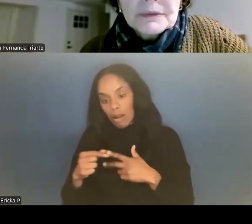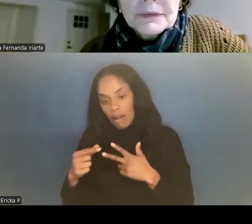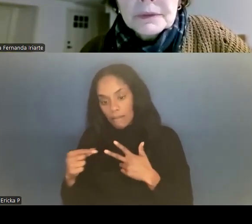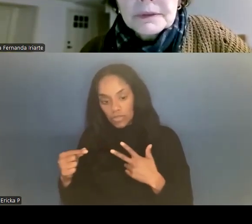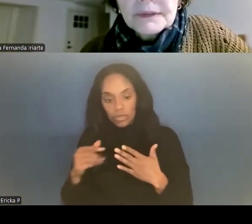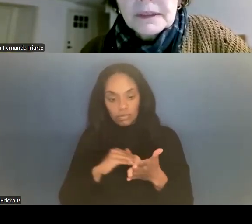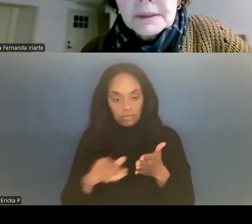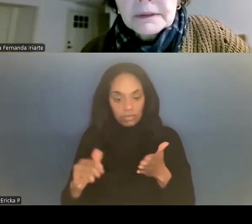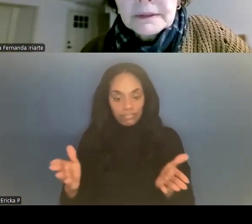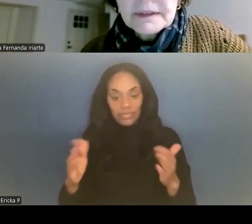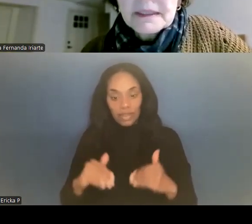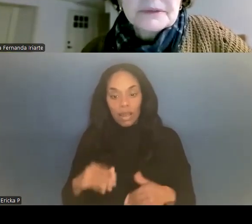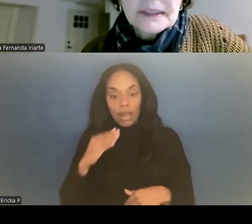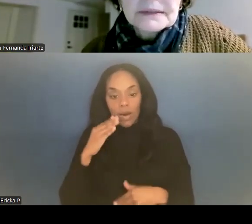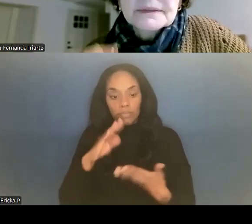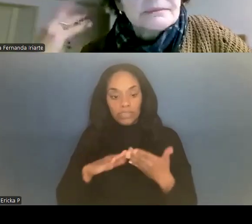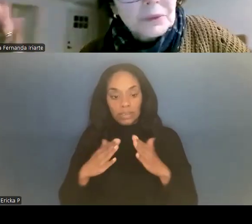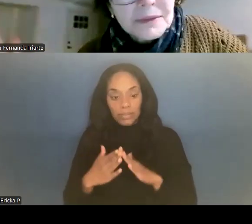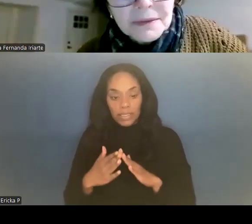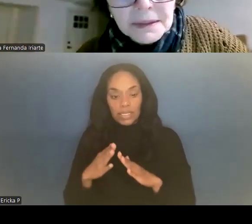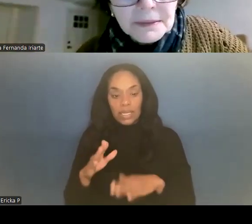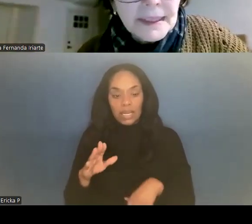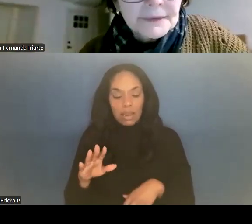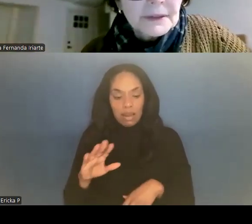for the developmentally disabled that's known as the DD waiver,